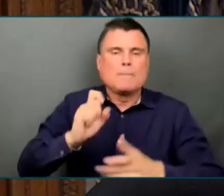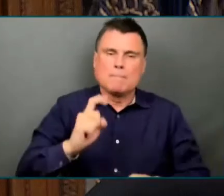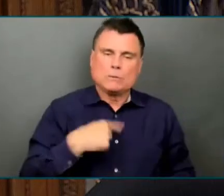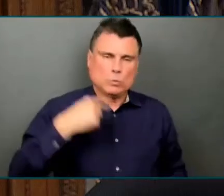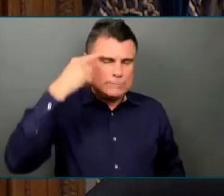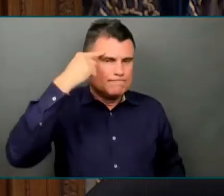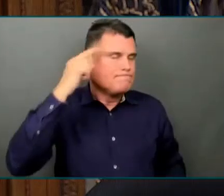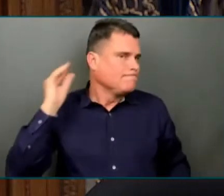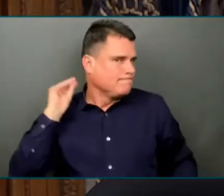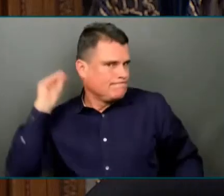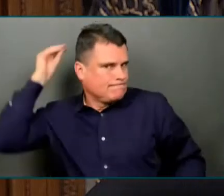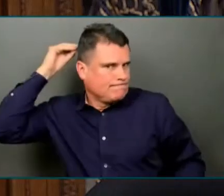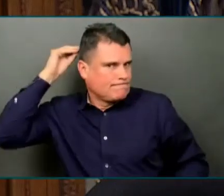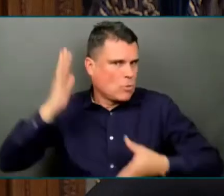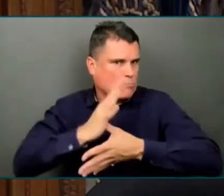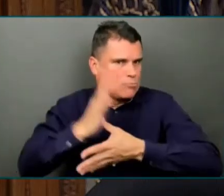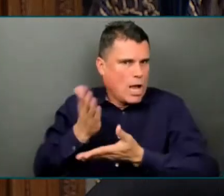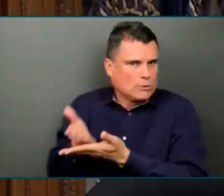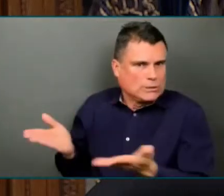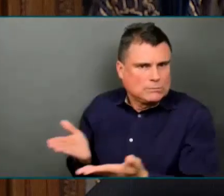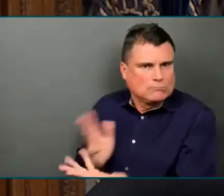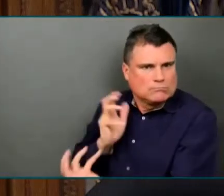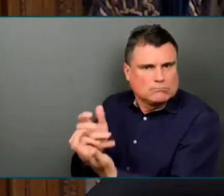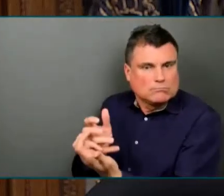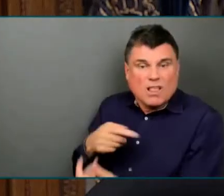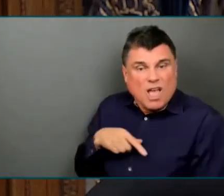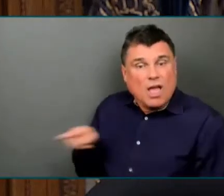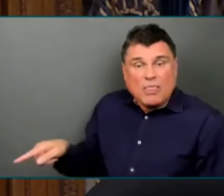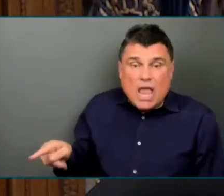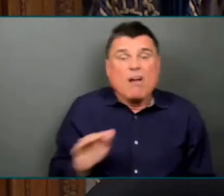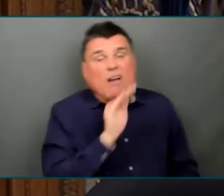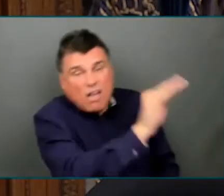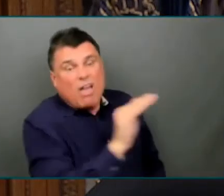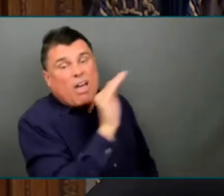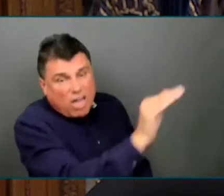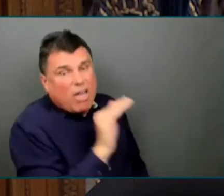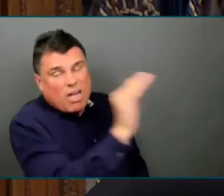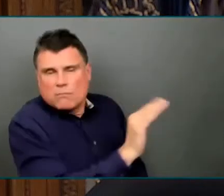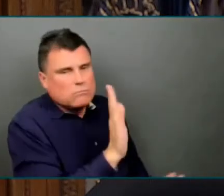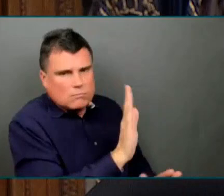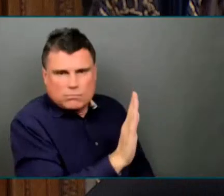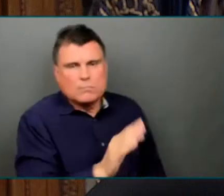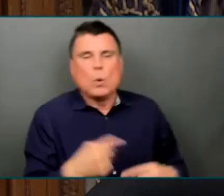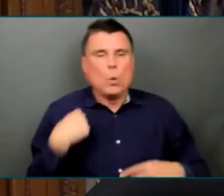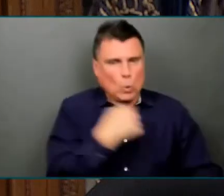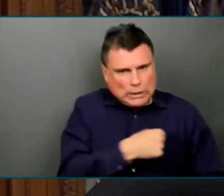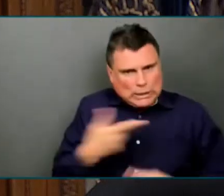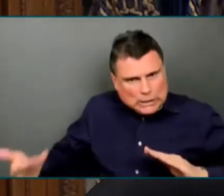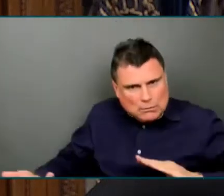full and equal members of society. Whether it’s in our workplaces, schools or transportation systems,